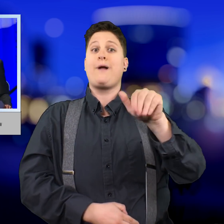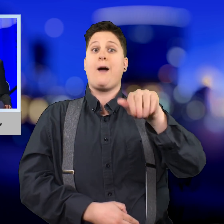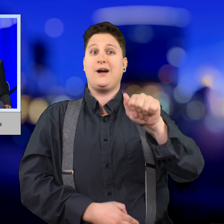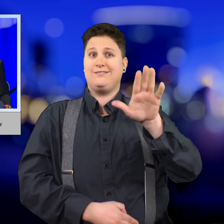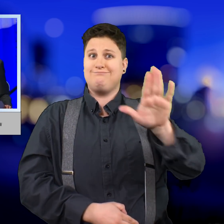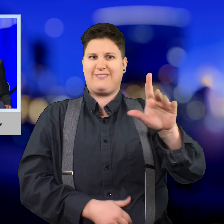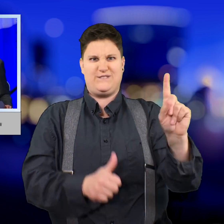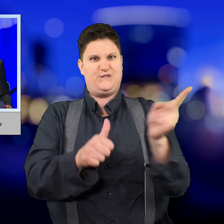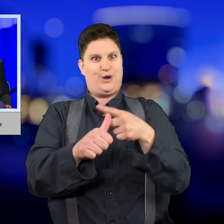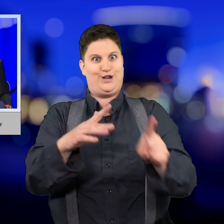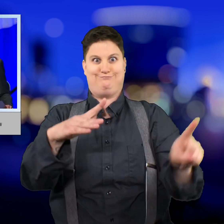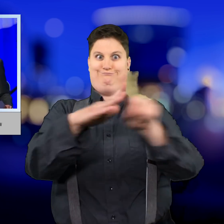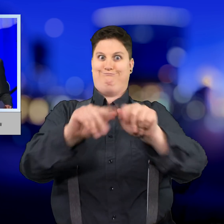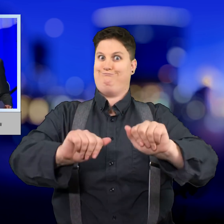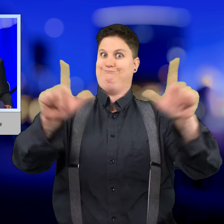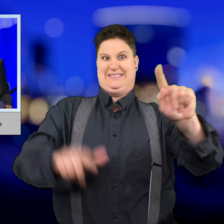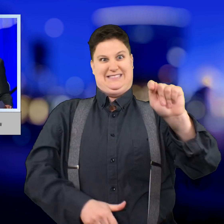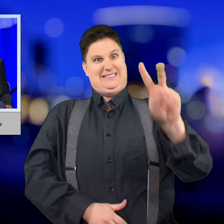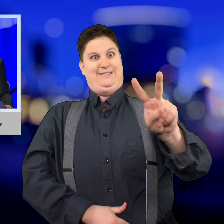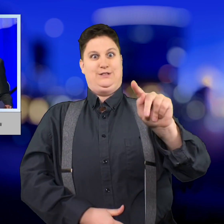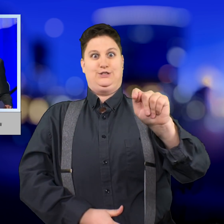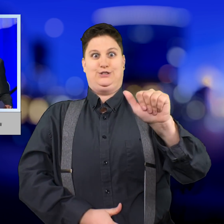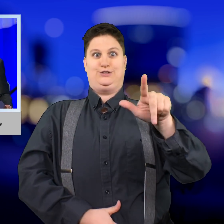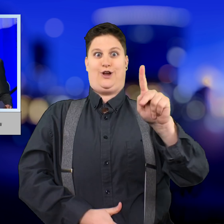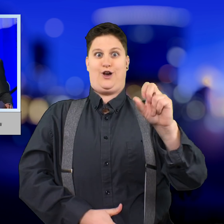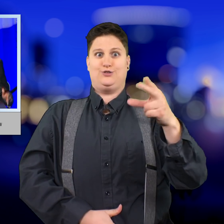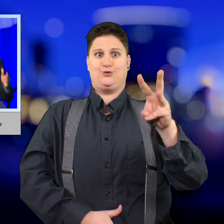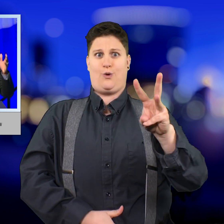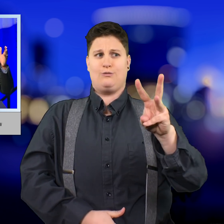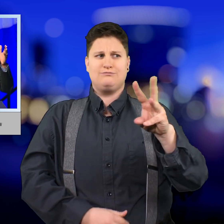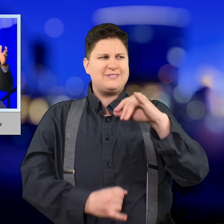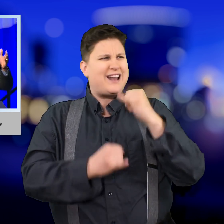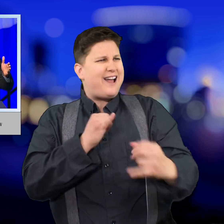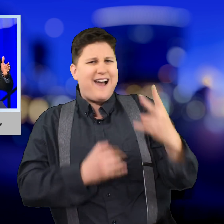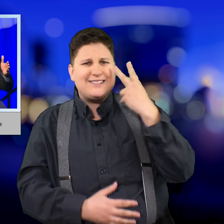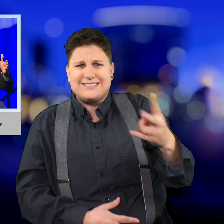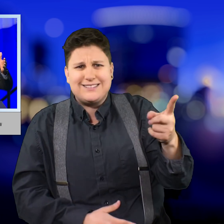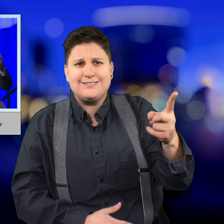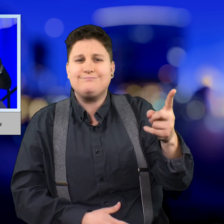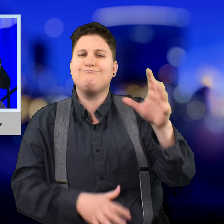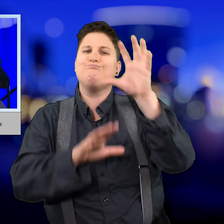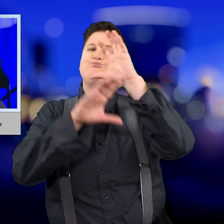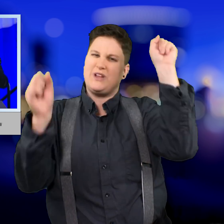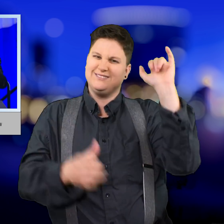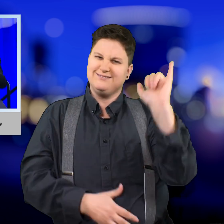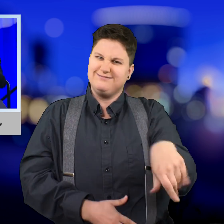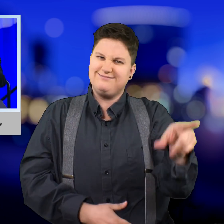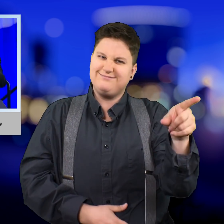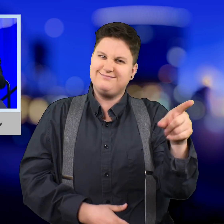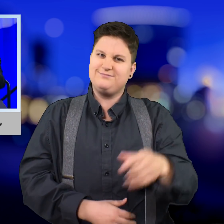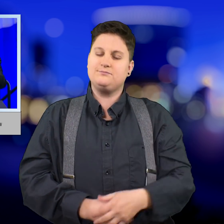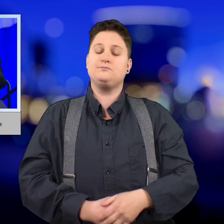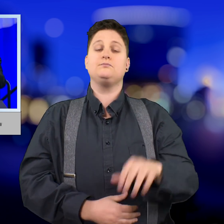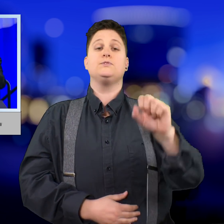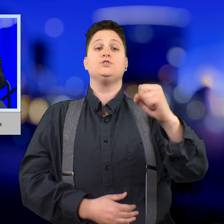It would be Obama's first television talkshow appearance since leaving office.